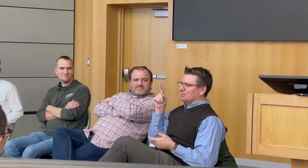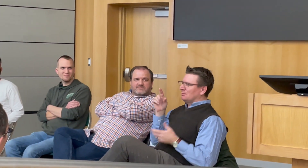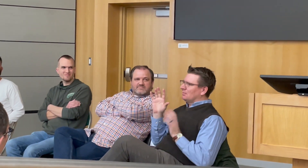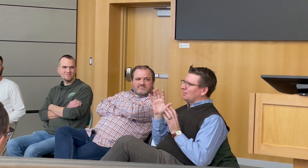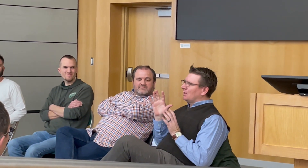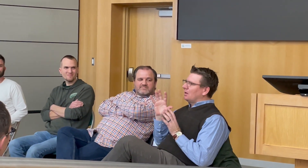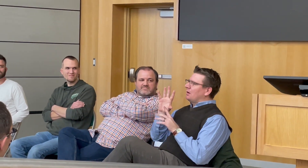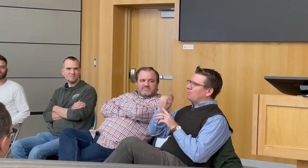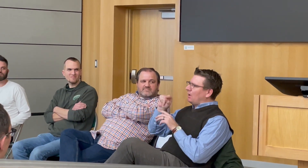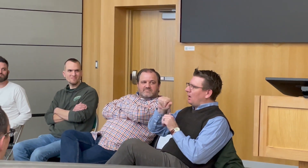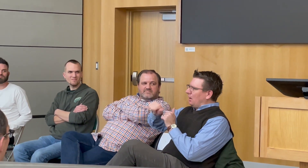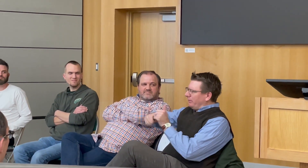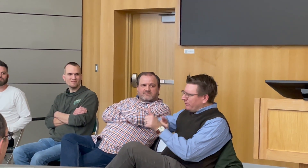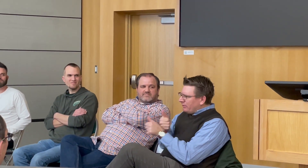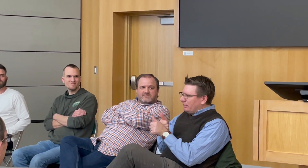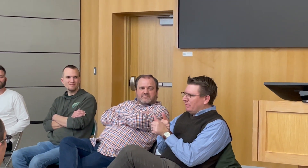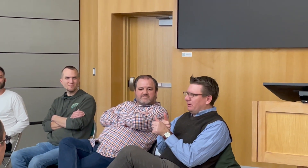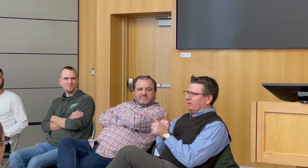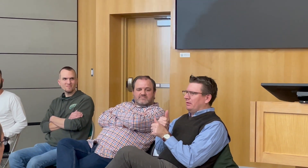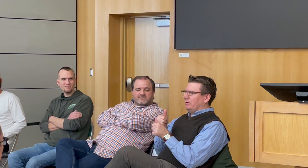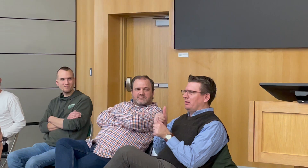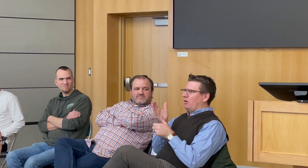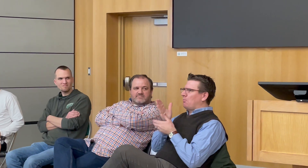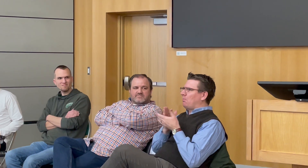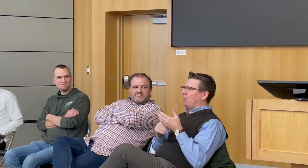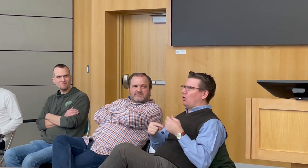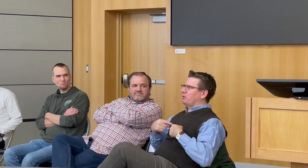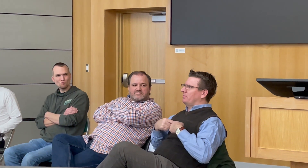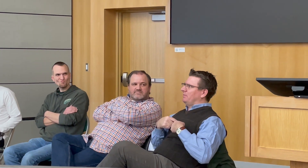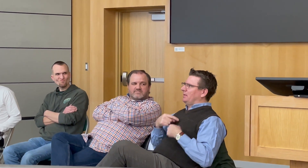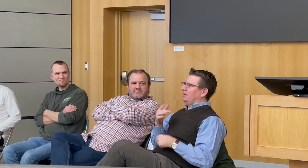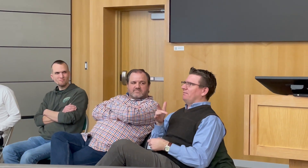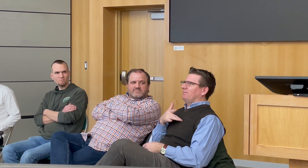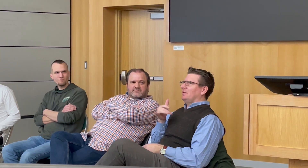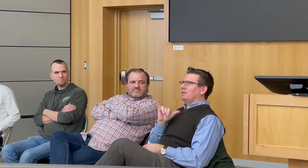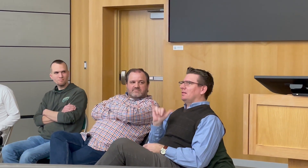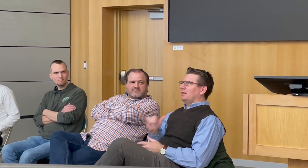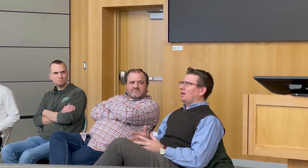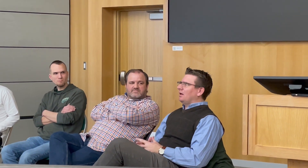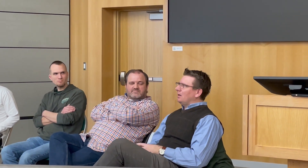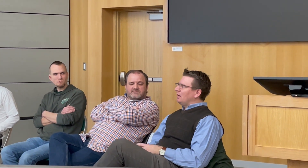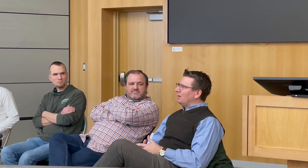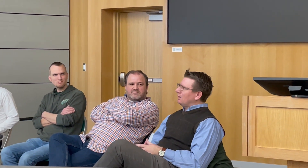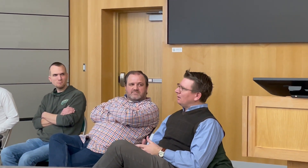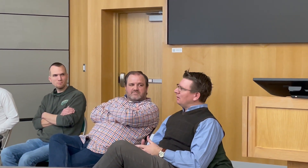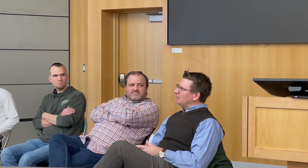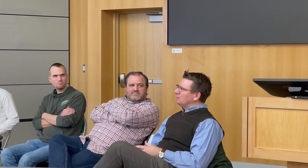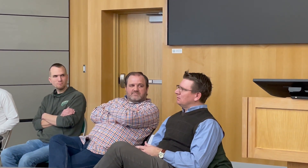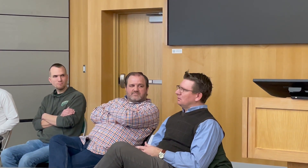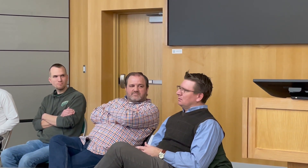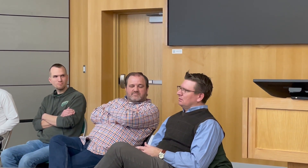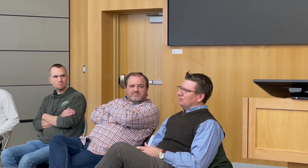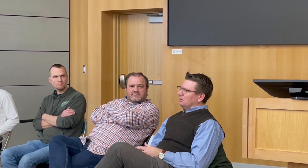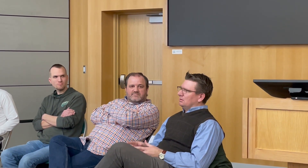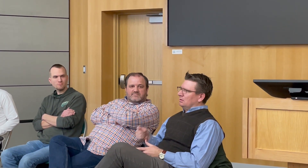of that to uh quiet him if you will there was a large part of me I will say that fell